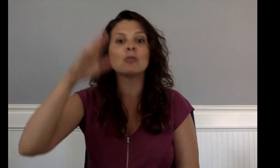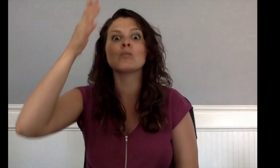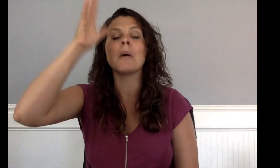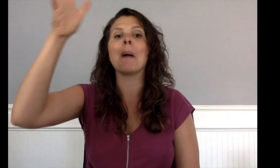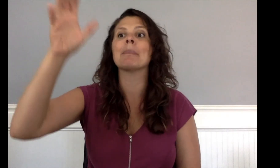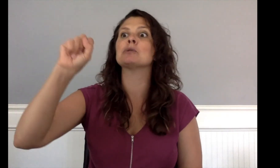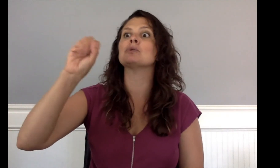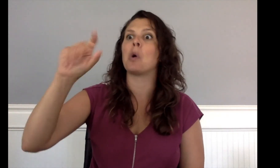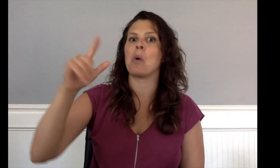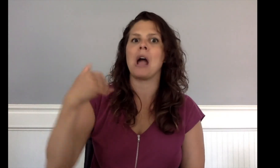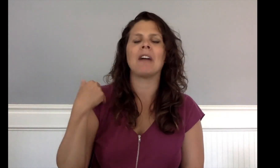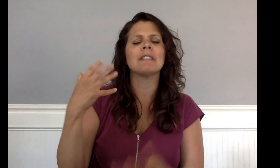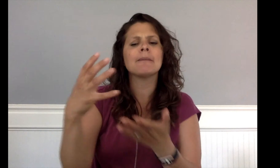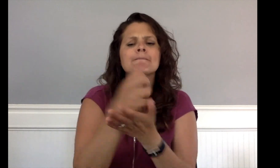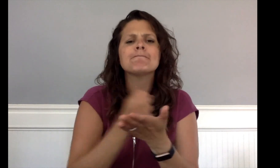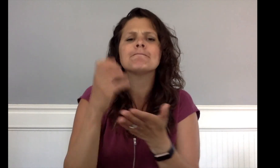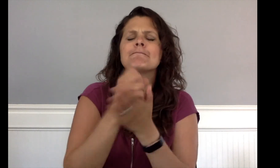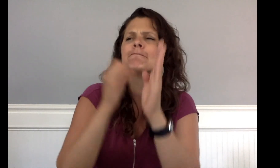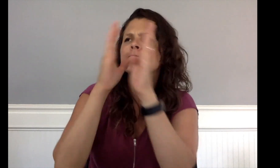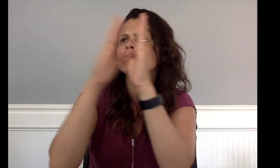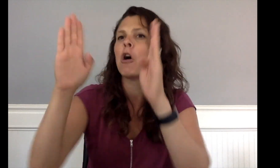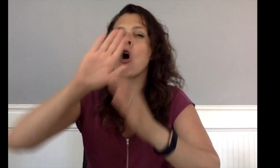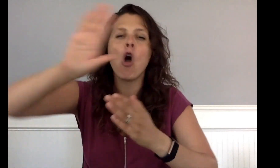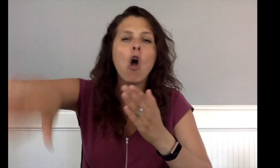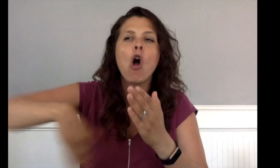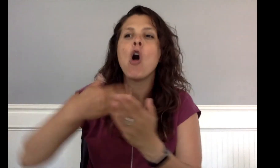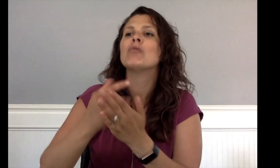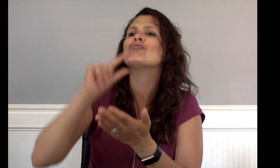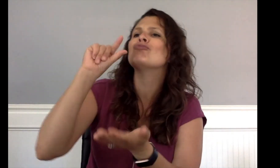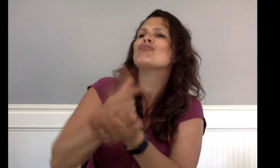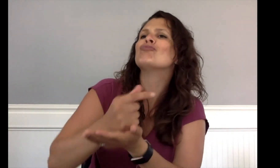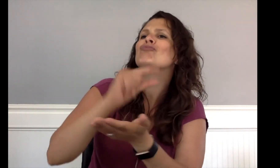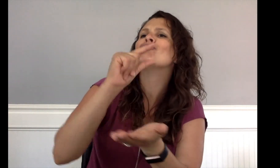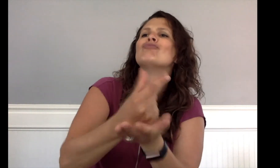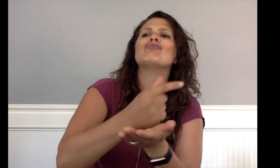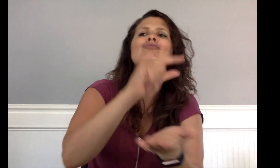Did you know Grandpa Sol has a copy of every book